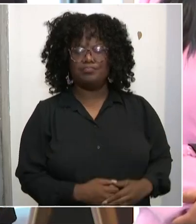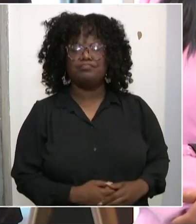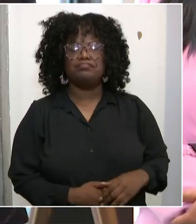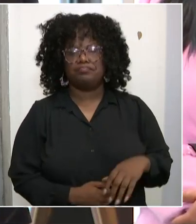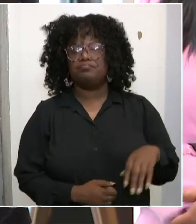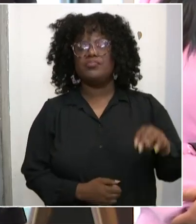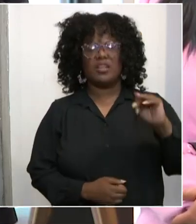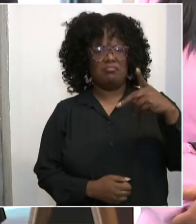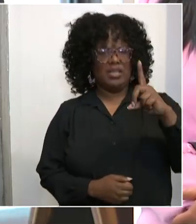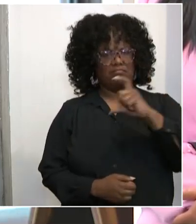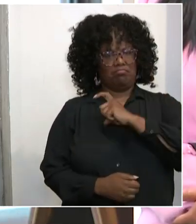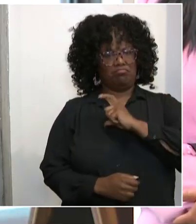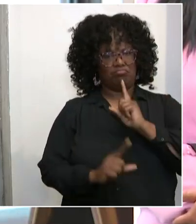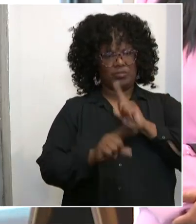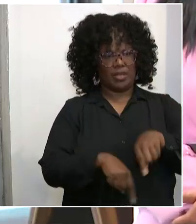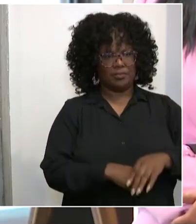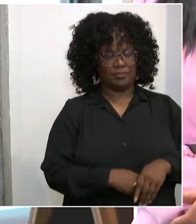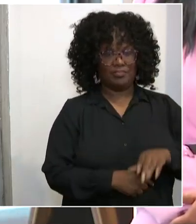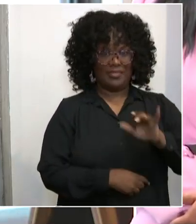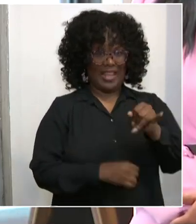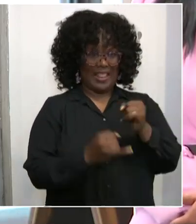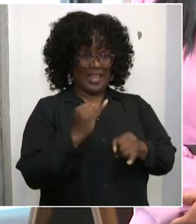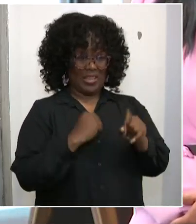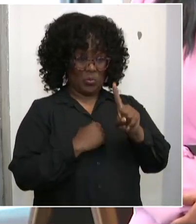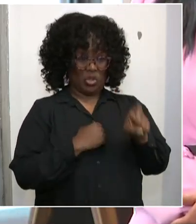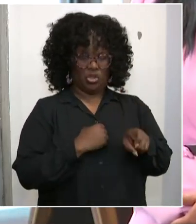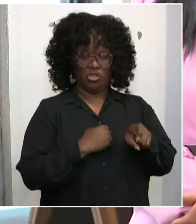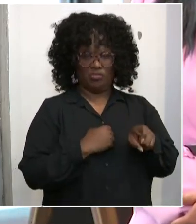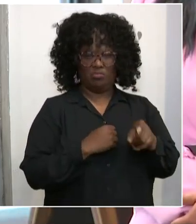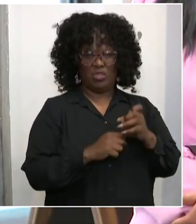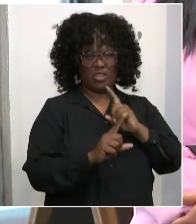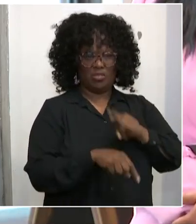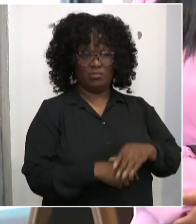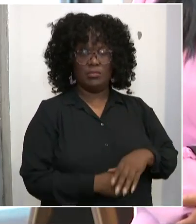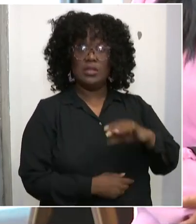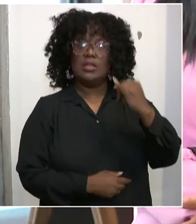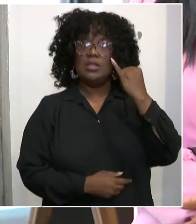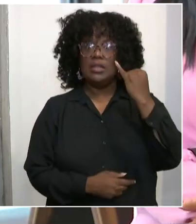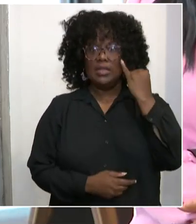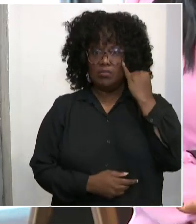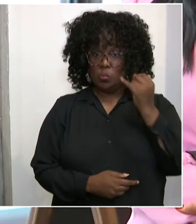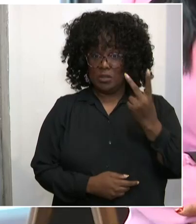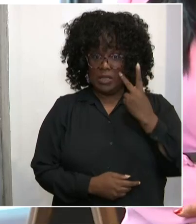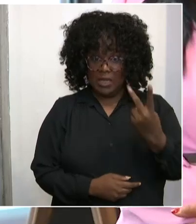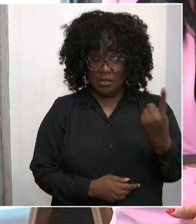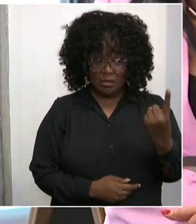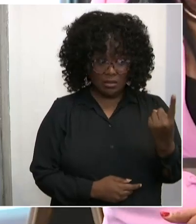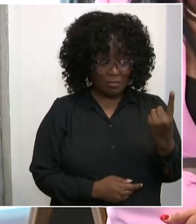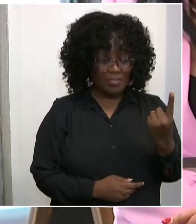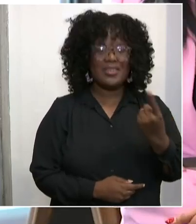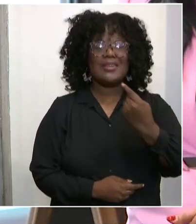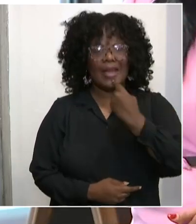is for us to stay vigilant right when we see something say something I think we we we always want to be in a mindset of staying vigilant.